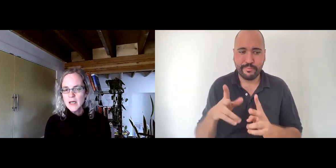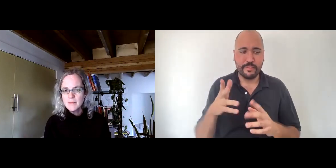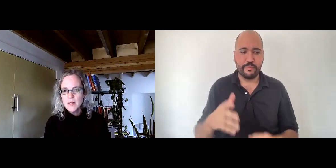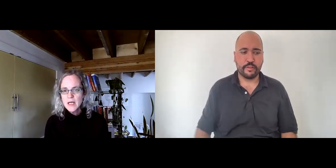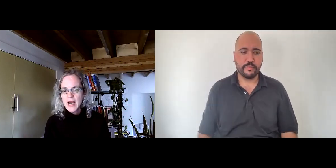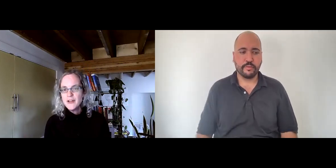And you can see the annual earning limit for every every State District of Columbia.